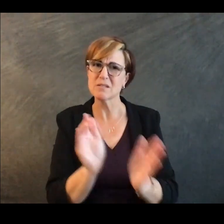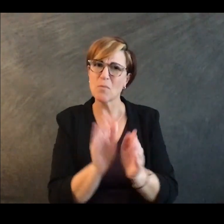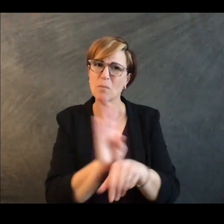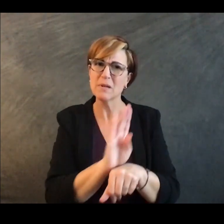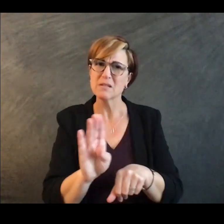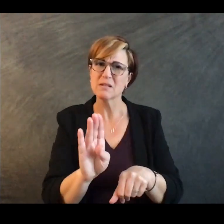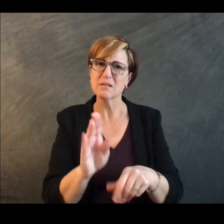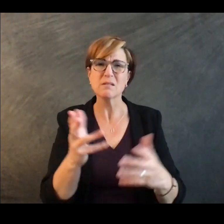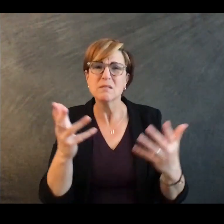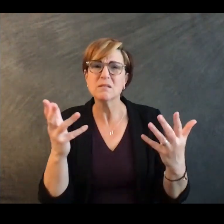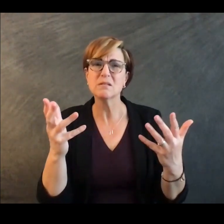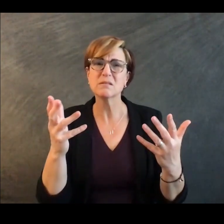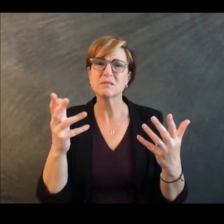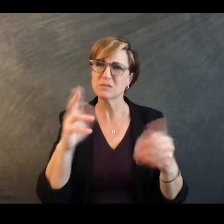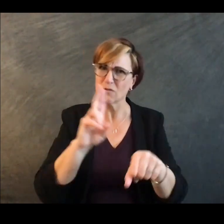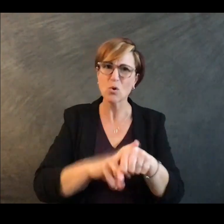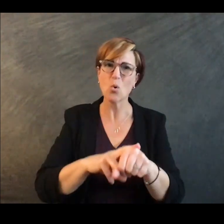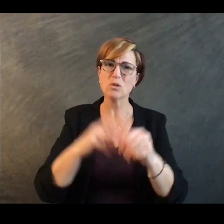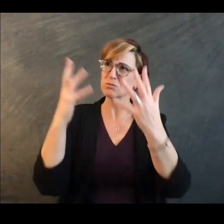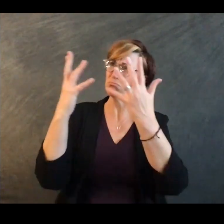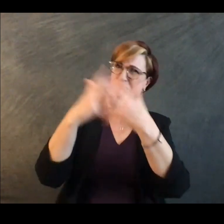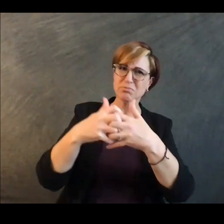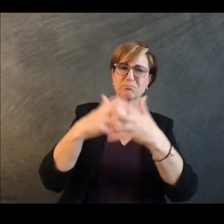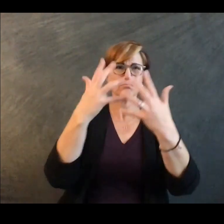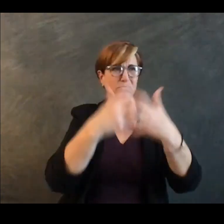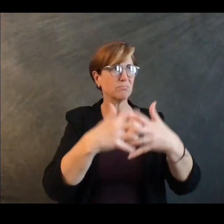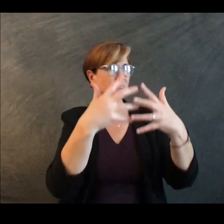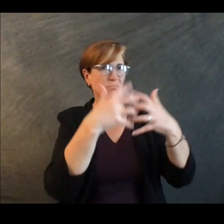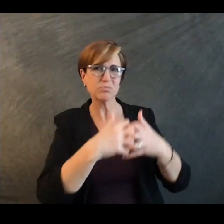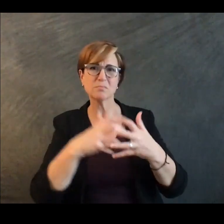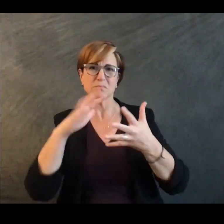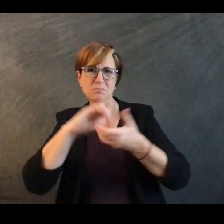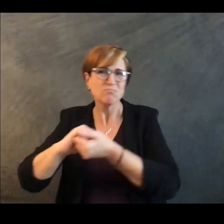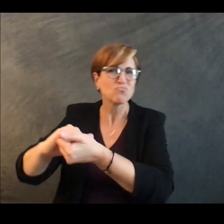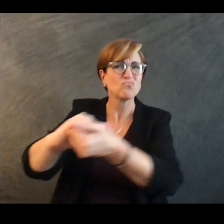the occasion it's been incredible to watch to honor and celebrate the